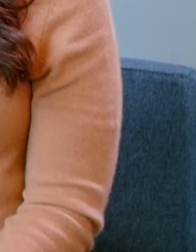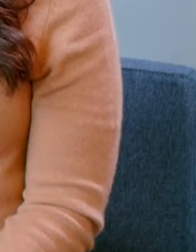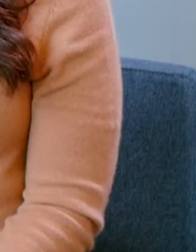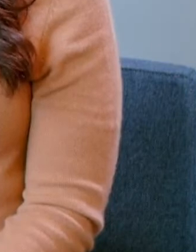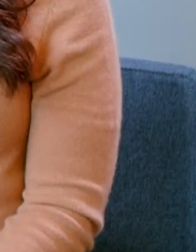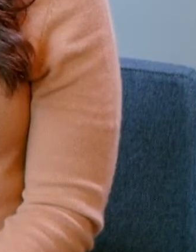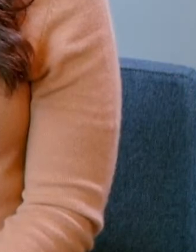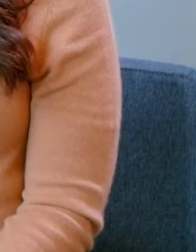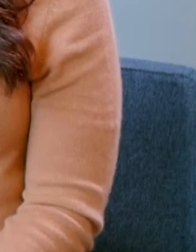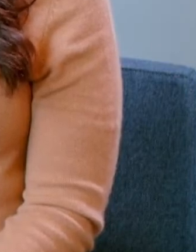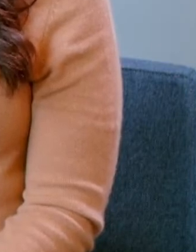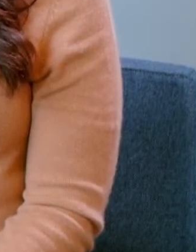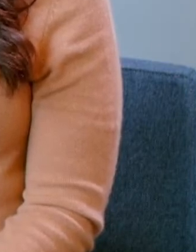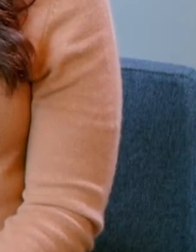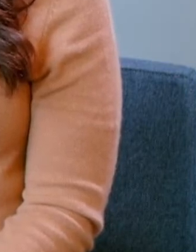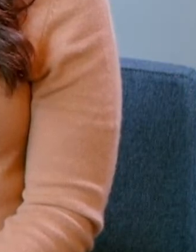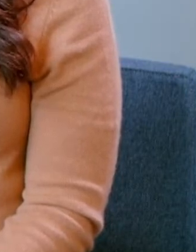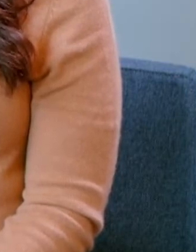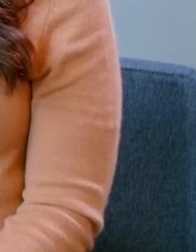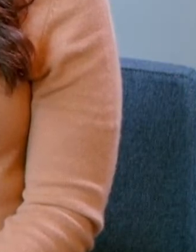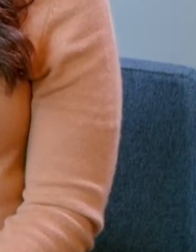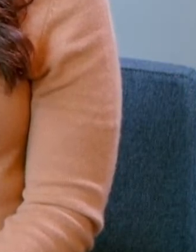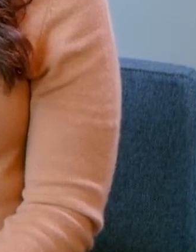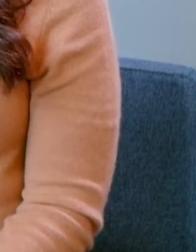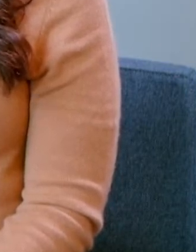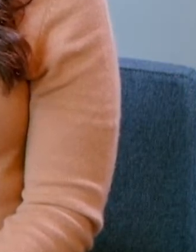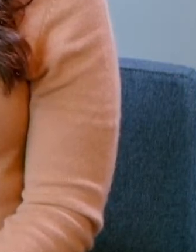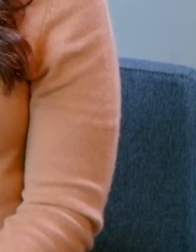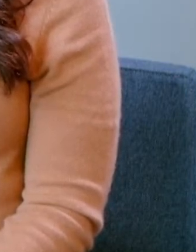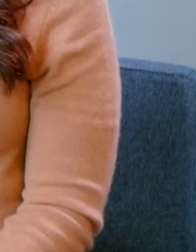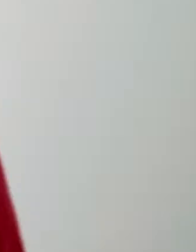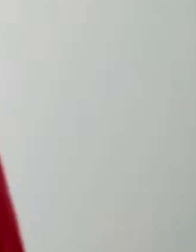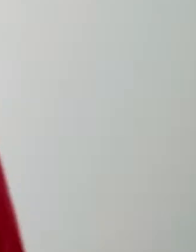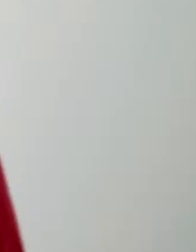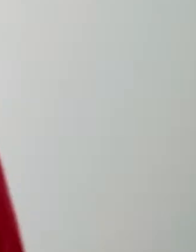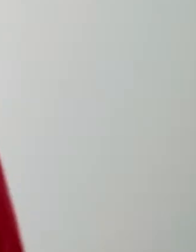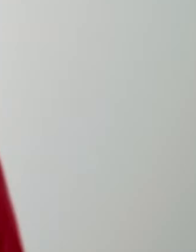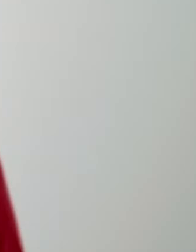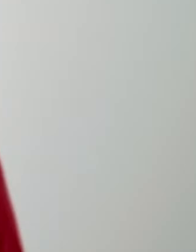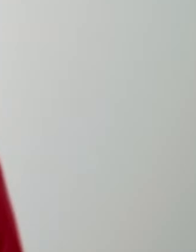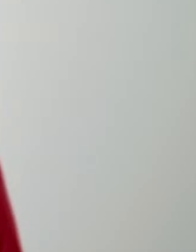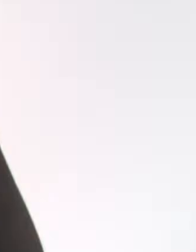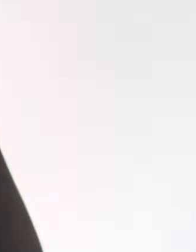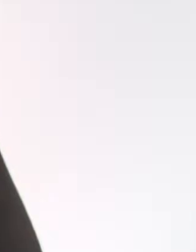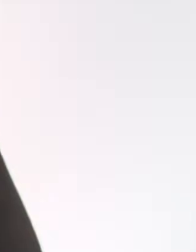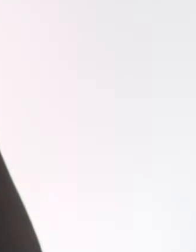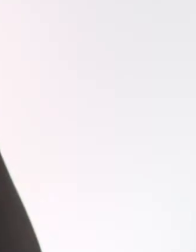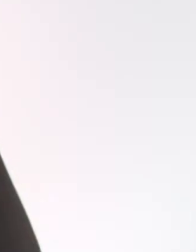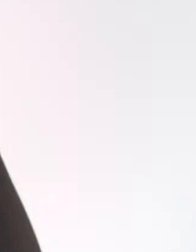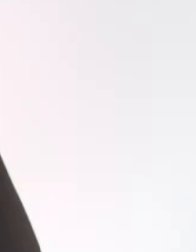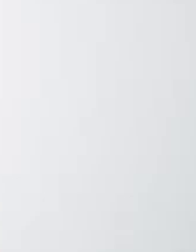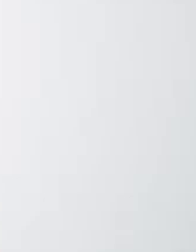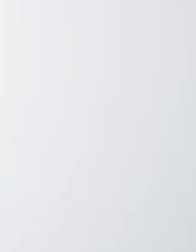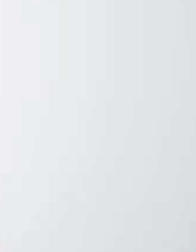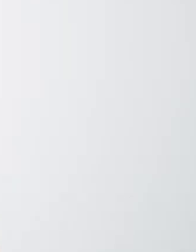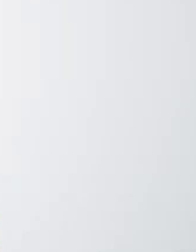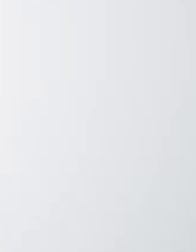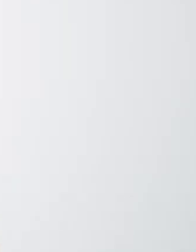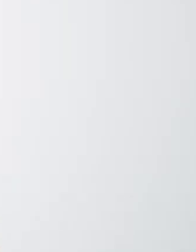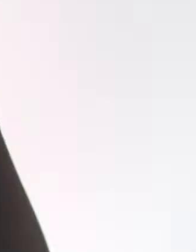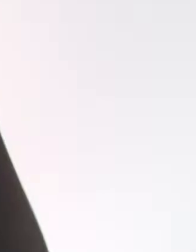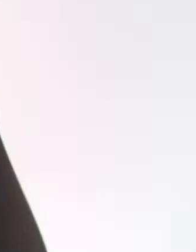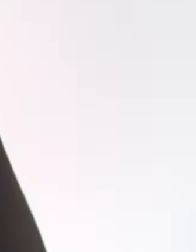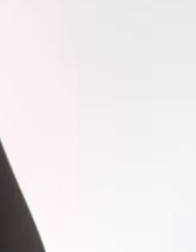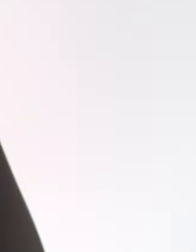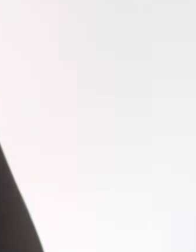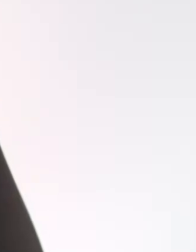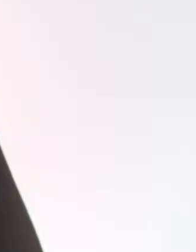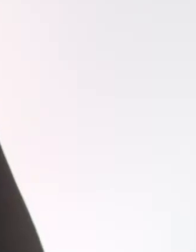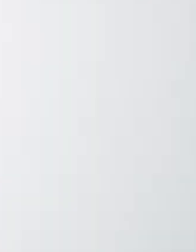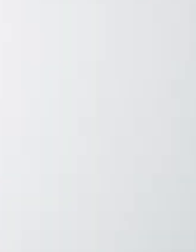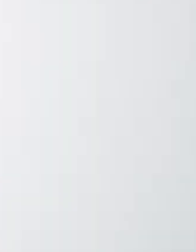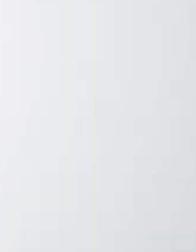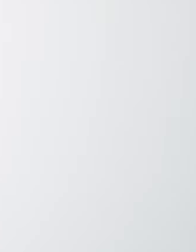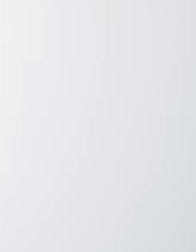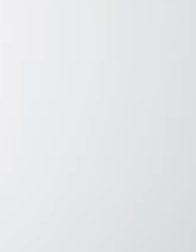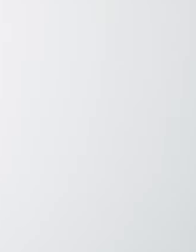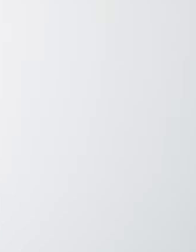that is what having bilingual counselors allows us to do.